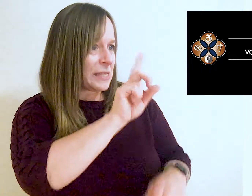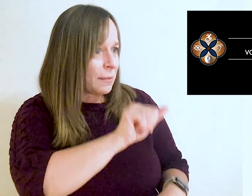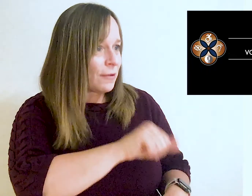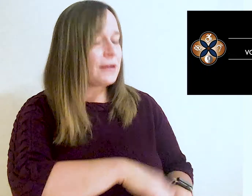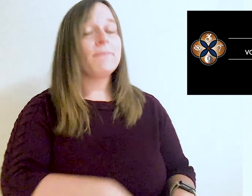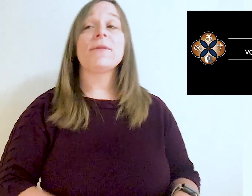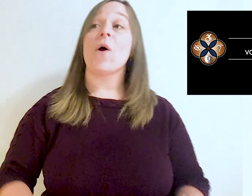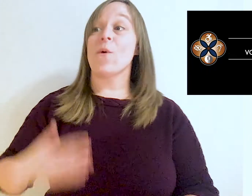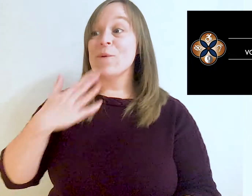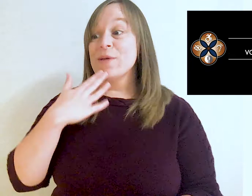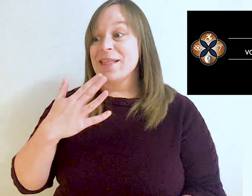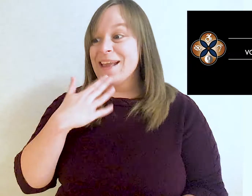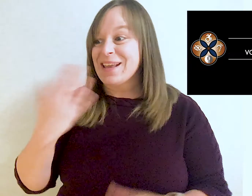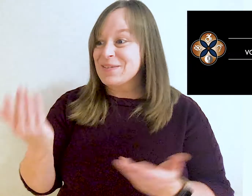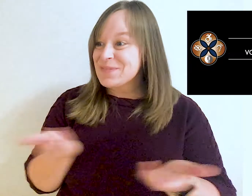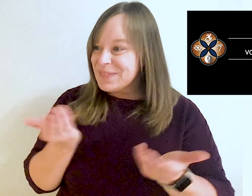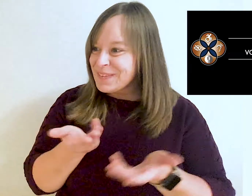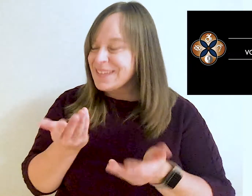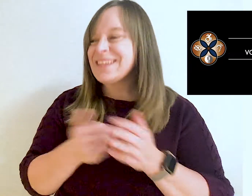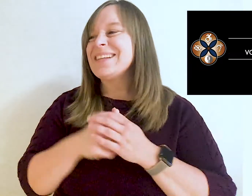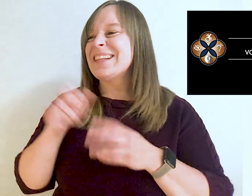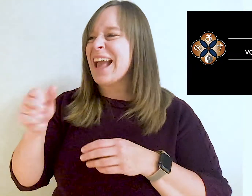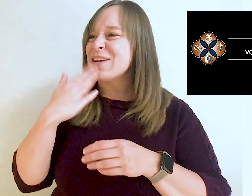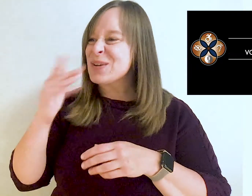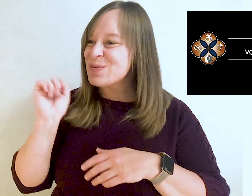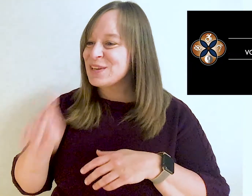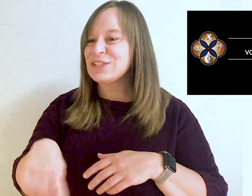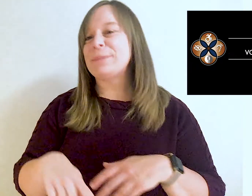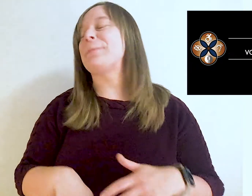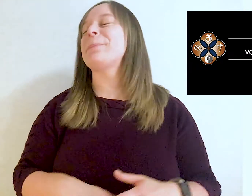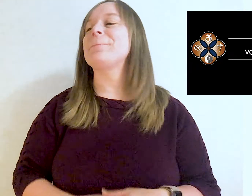That is a great question. So..the..